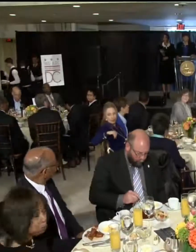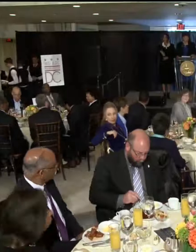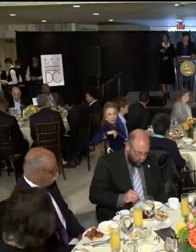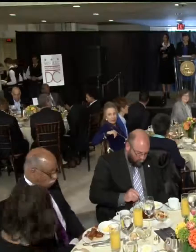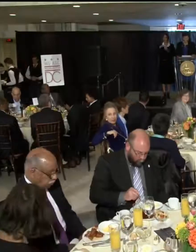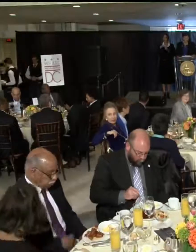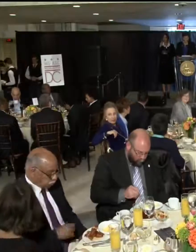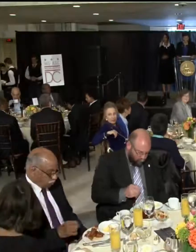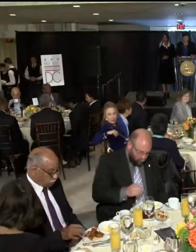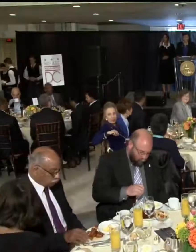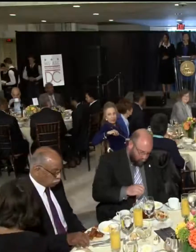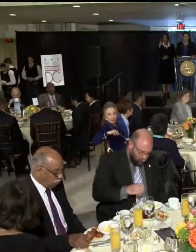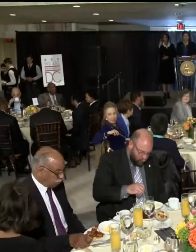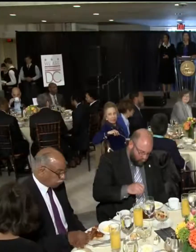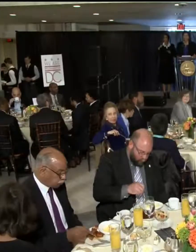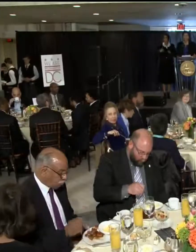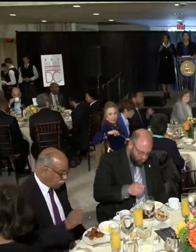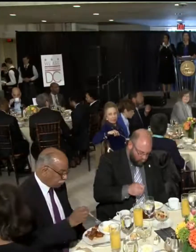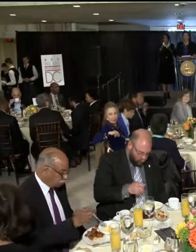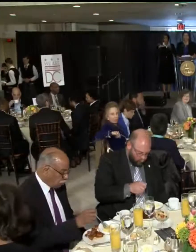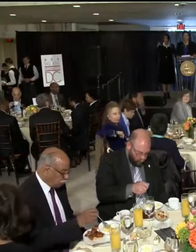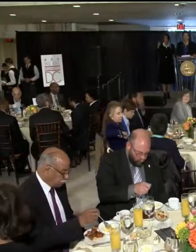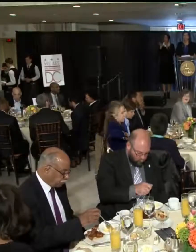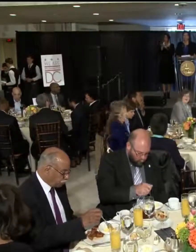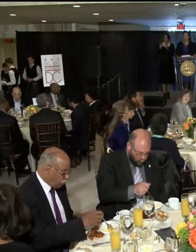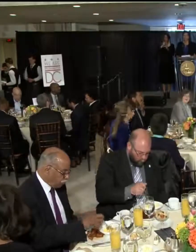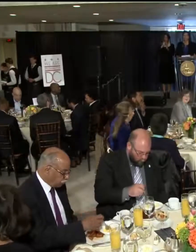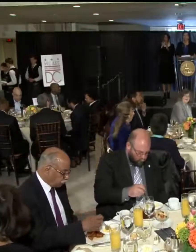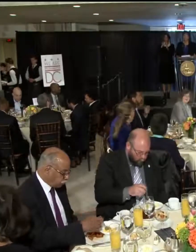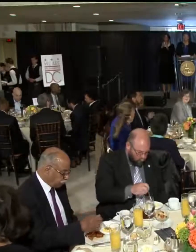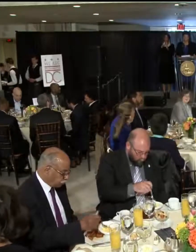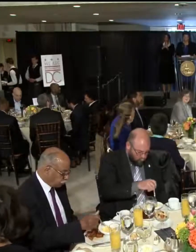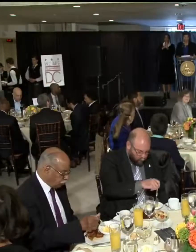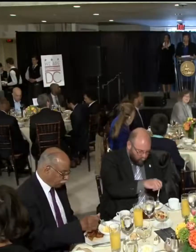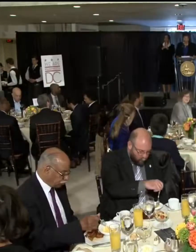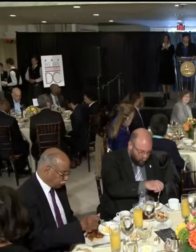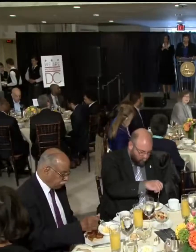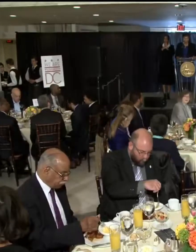RESIDENTS, AND WE HAVE BEEN JOINED BY A FIERCE CHAMPION FOR